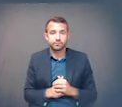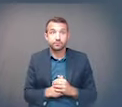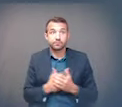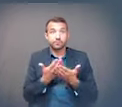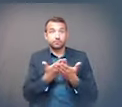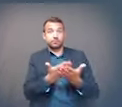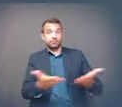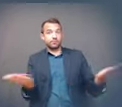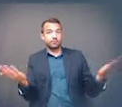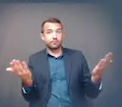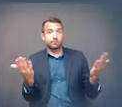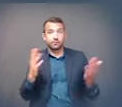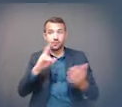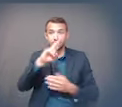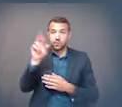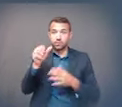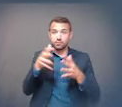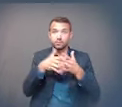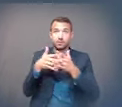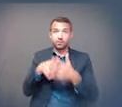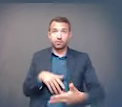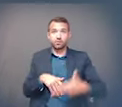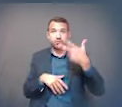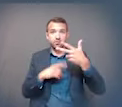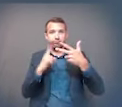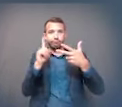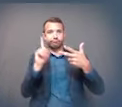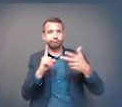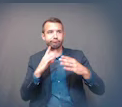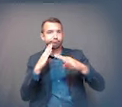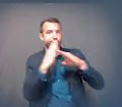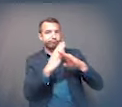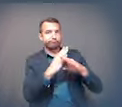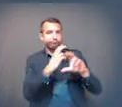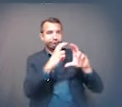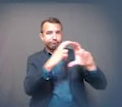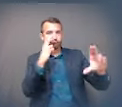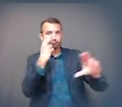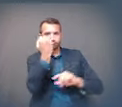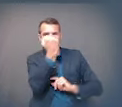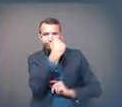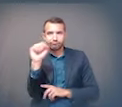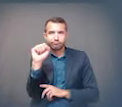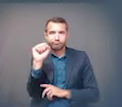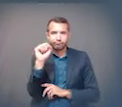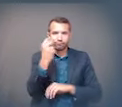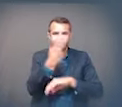This is for the ones who blocked the buses, sat in dissidents, and crawl to the Capitol.